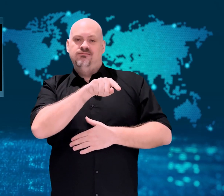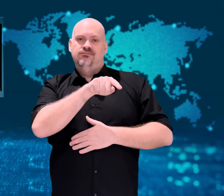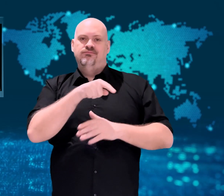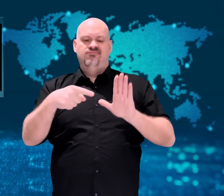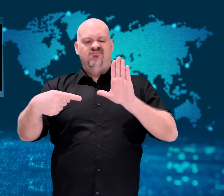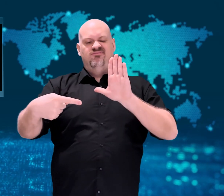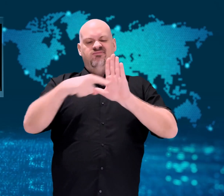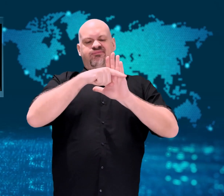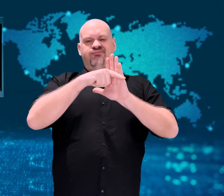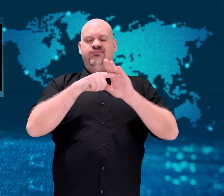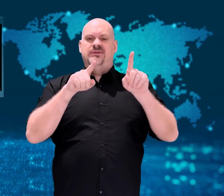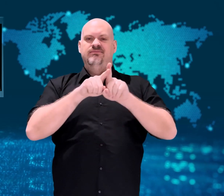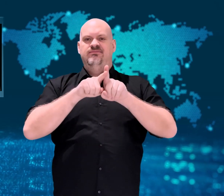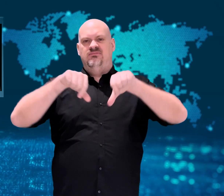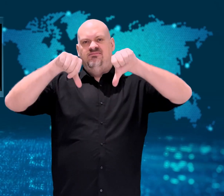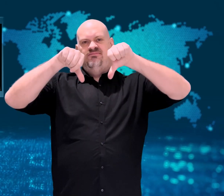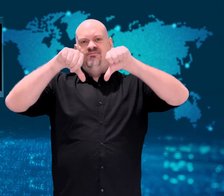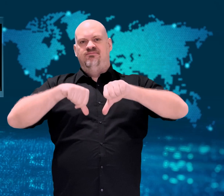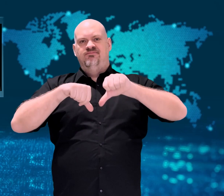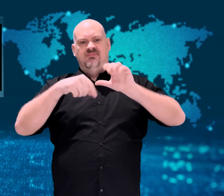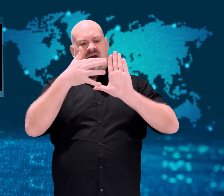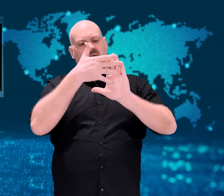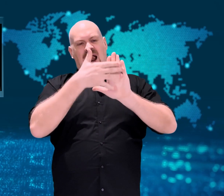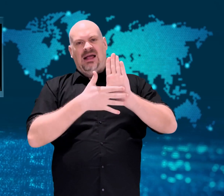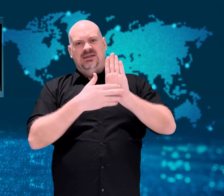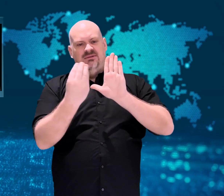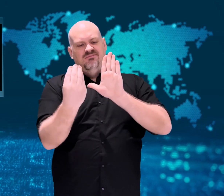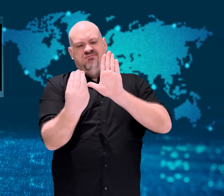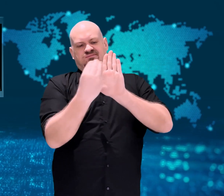blacklist Switzerland.